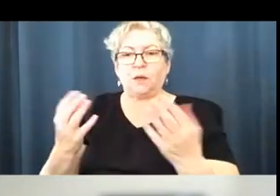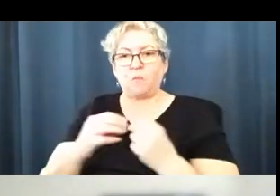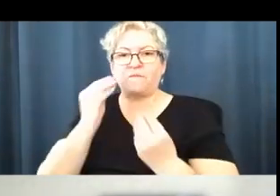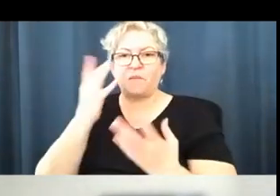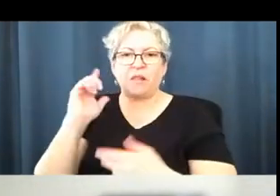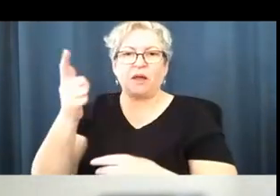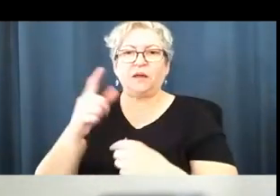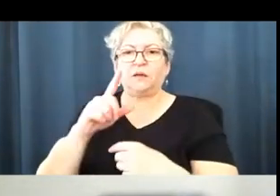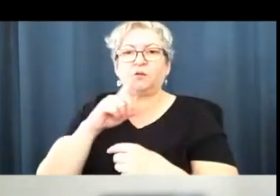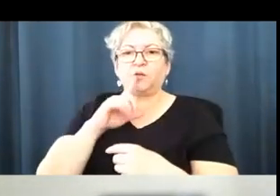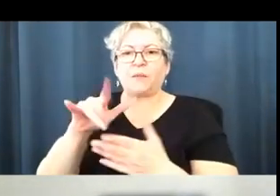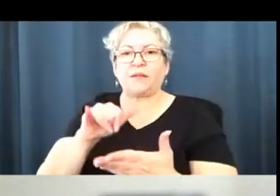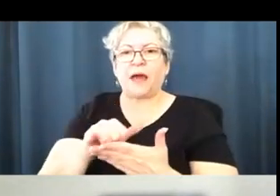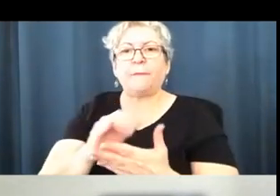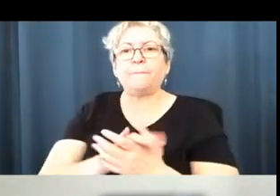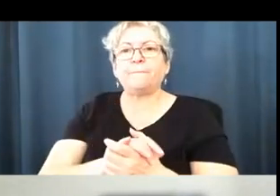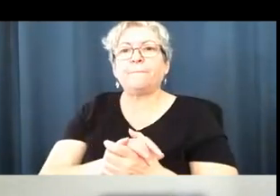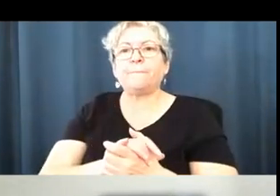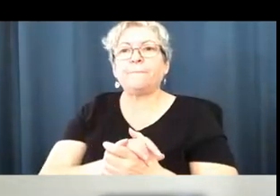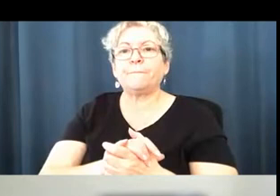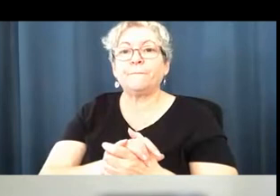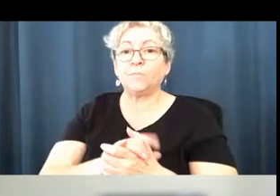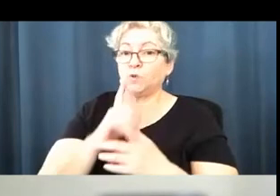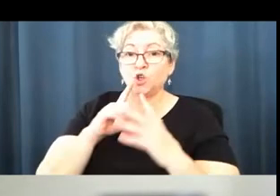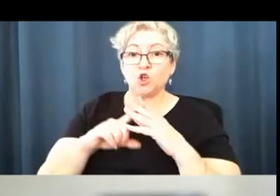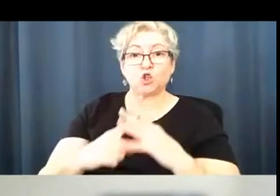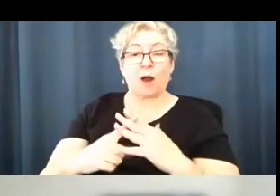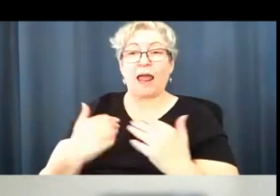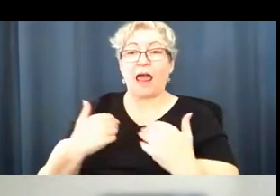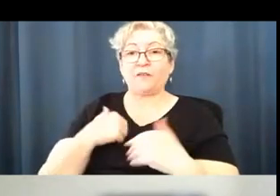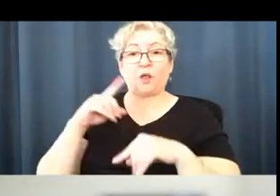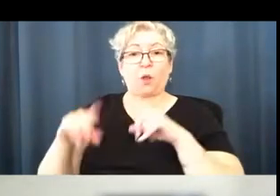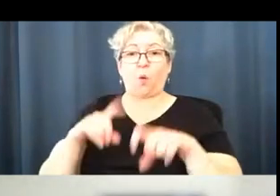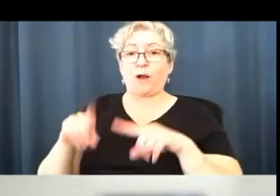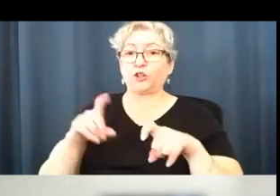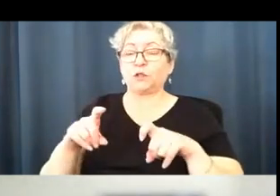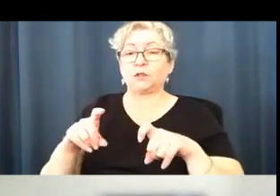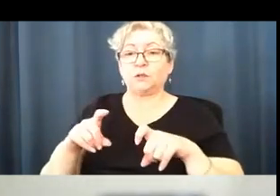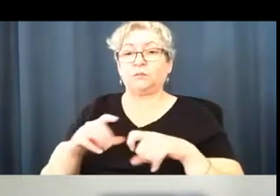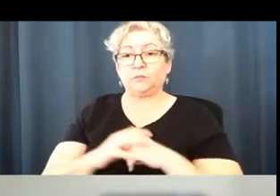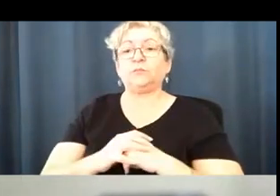But just getting started having those questions figuring this out is really critical.